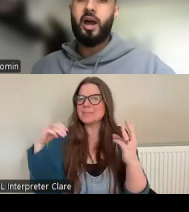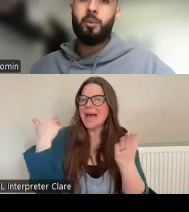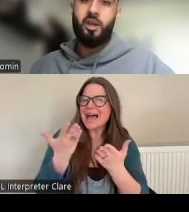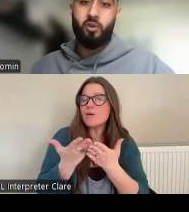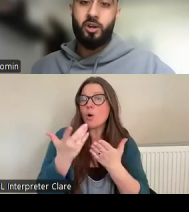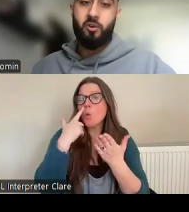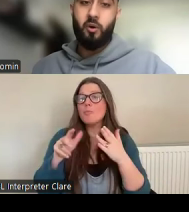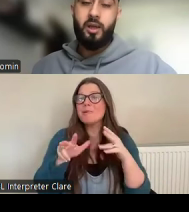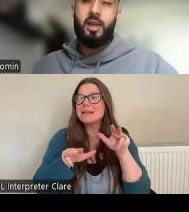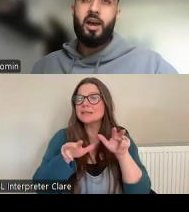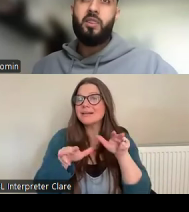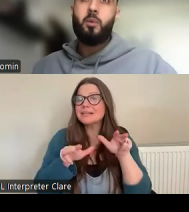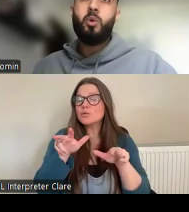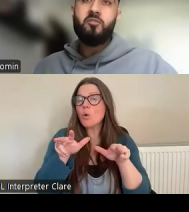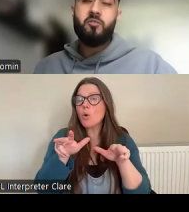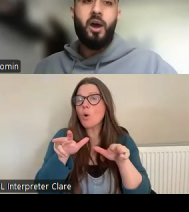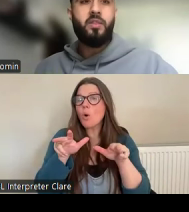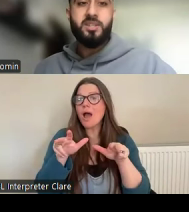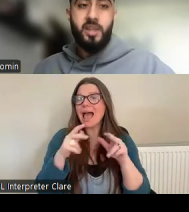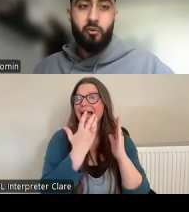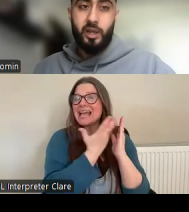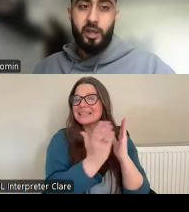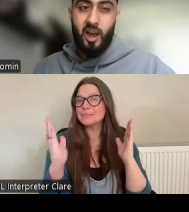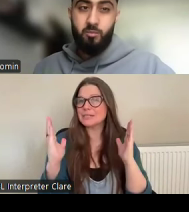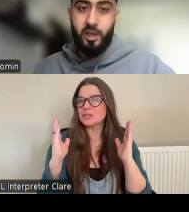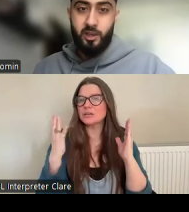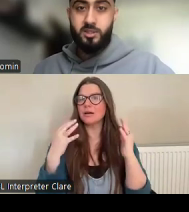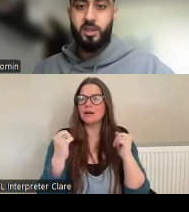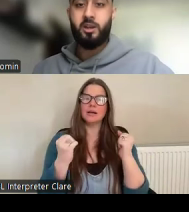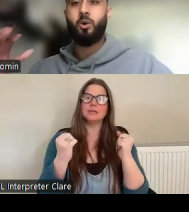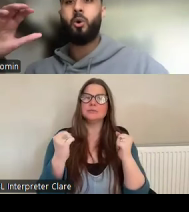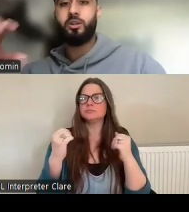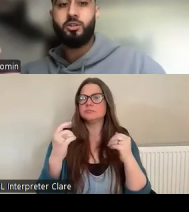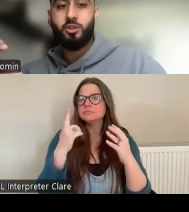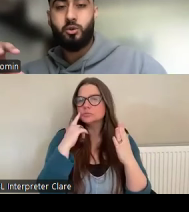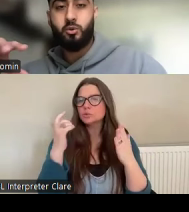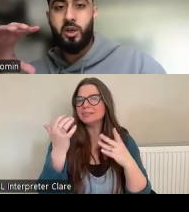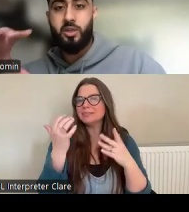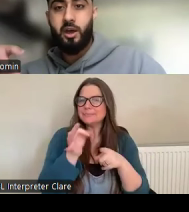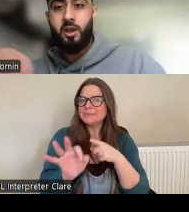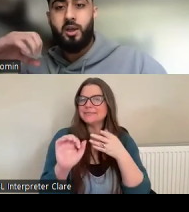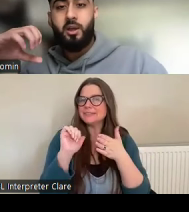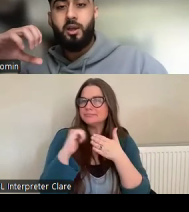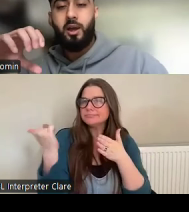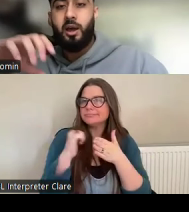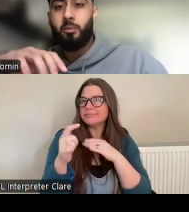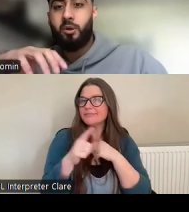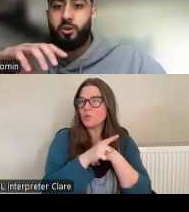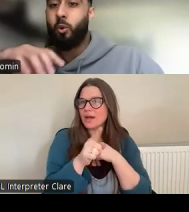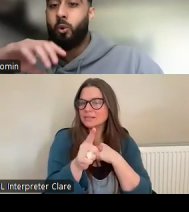a campaign running for. Then we can further segregate campaigns in accordance to whether the goal